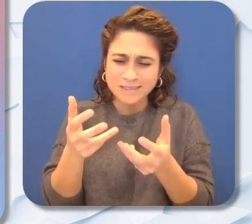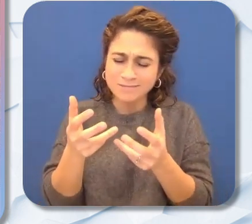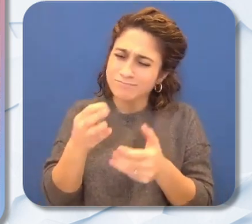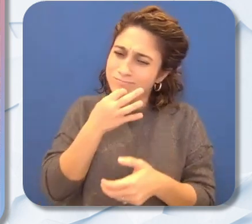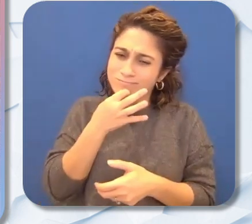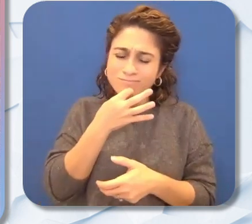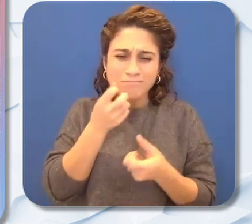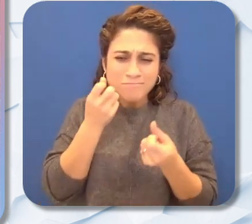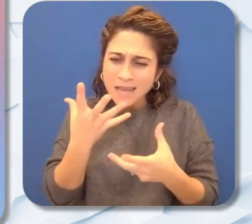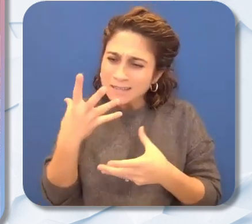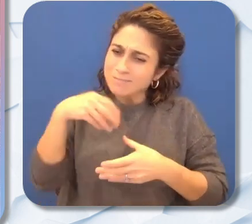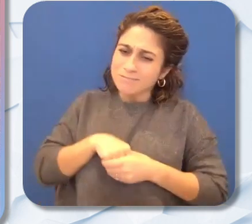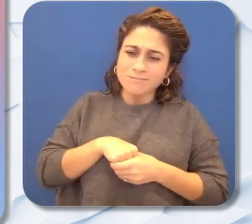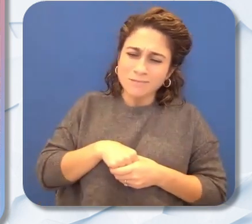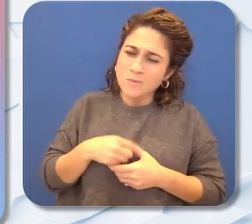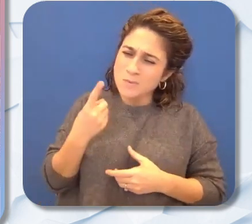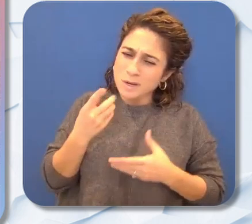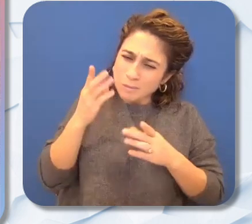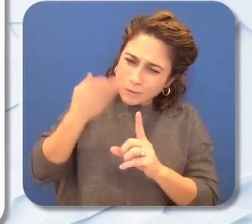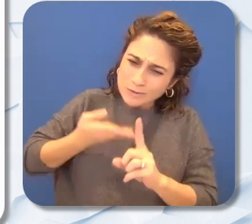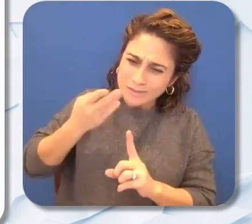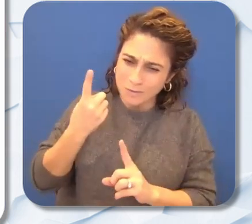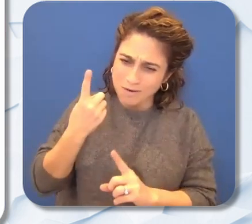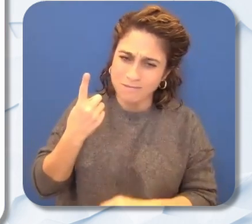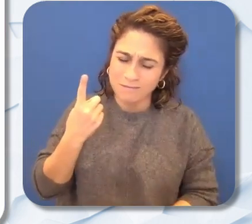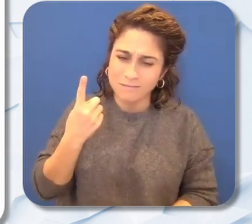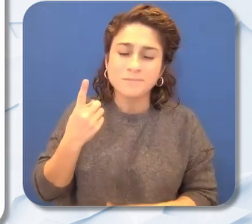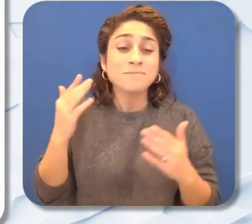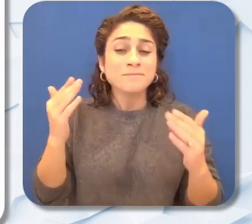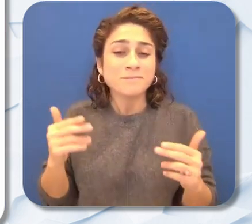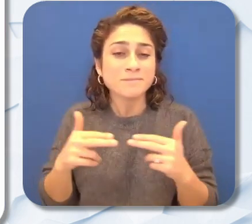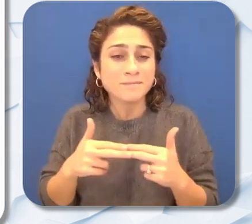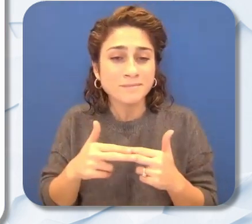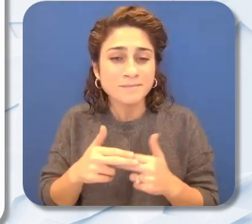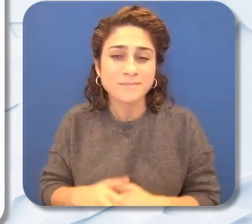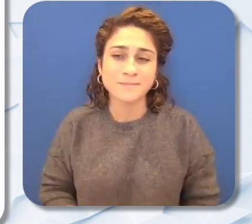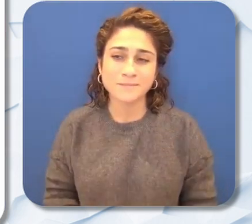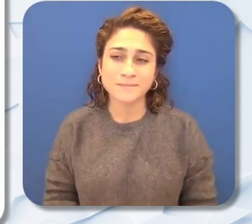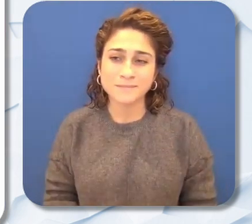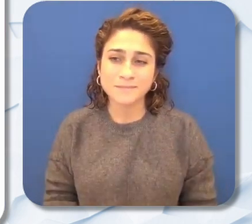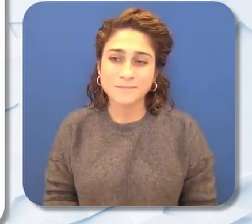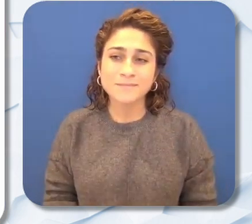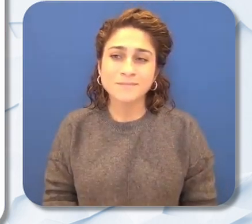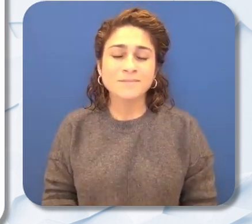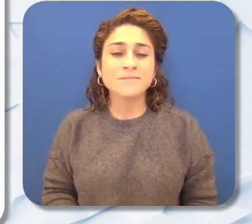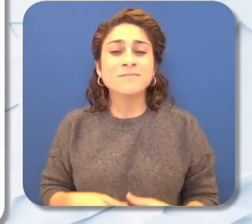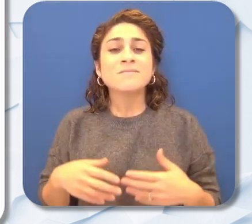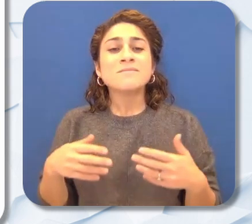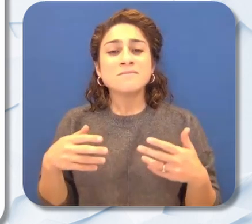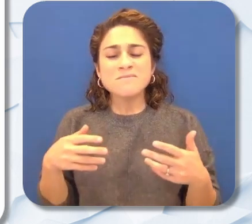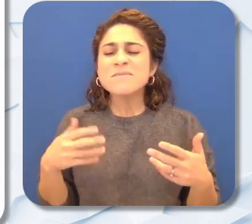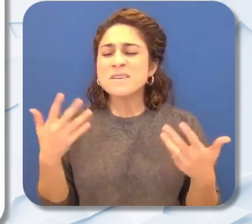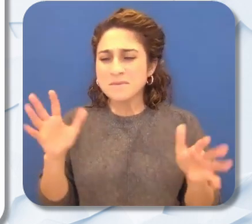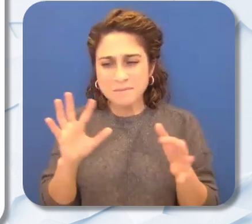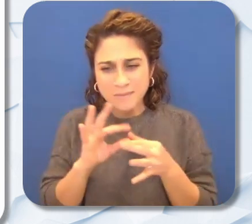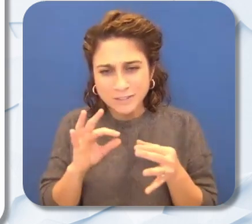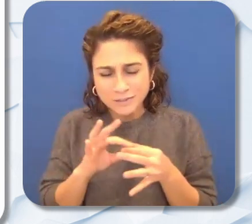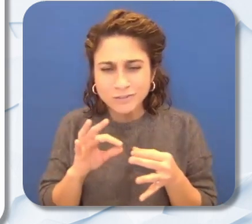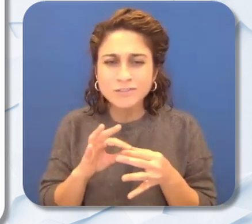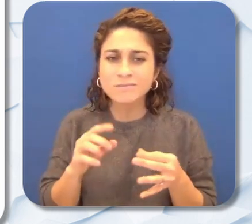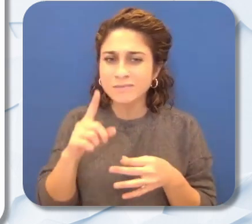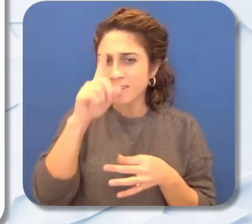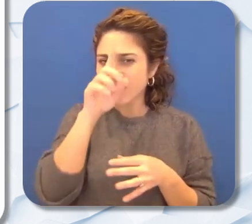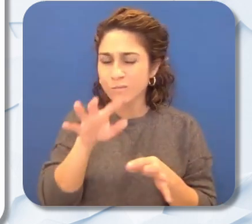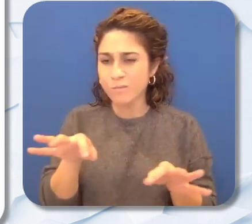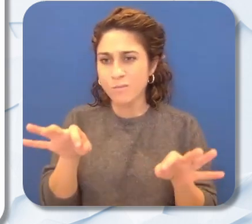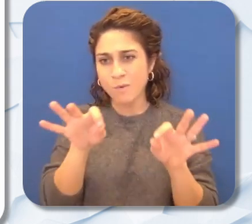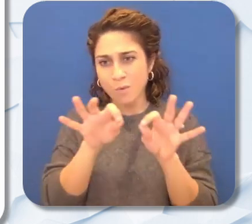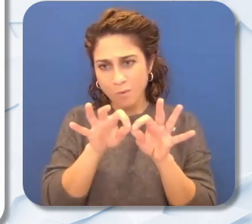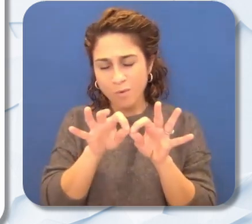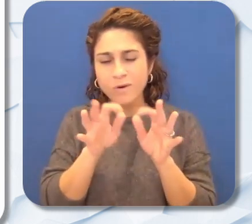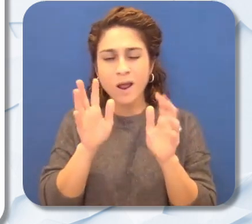Next slide. As I mentioned earlier I think it's important for me to say this over and over again.